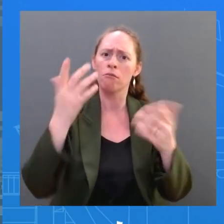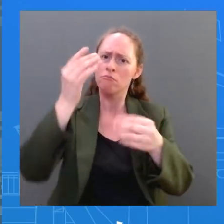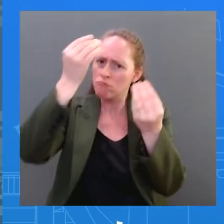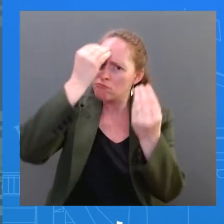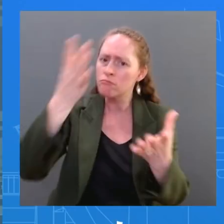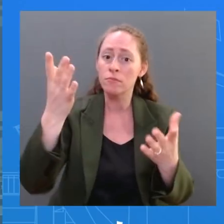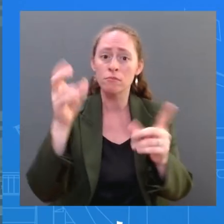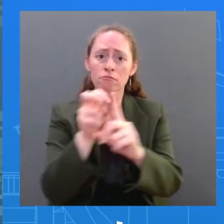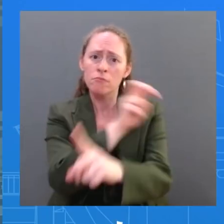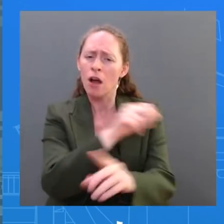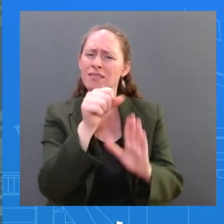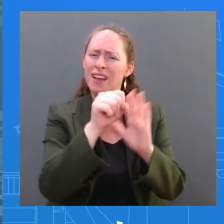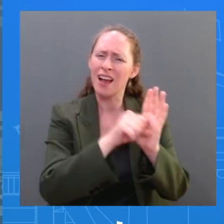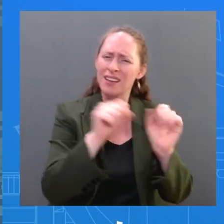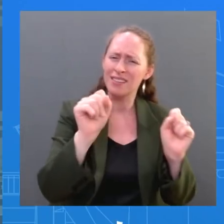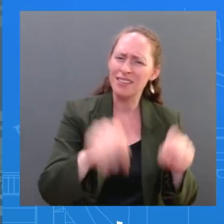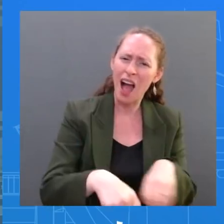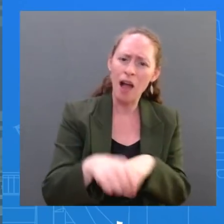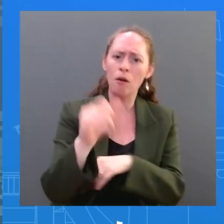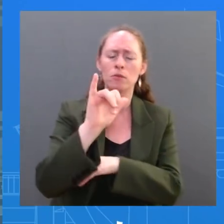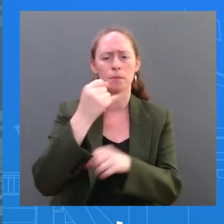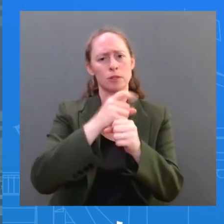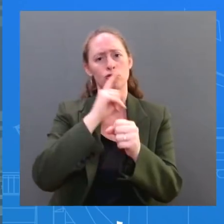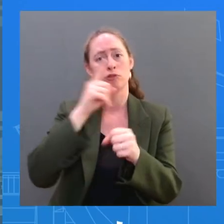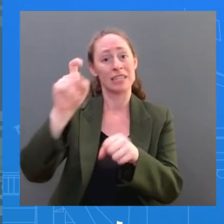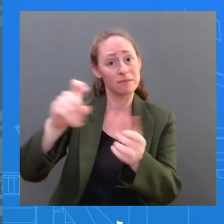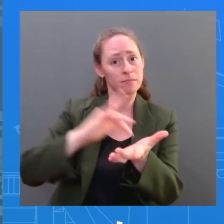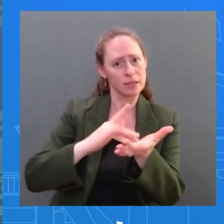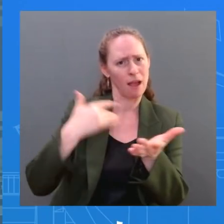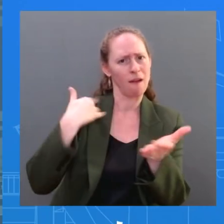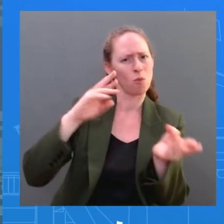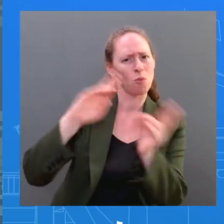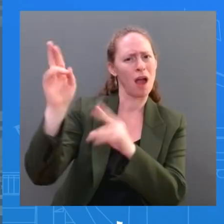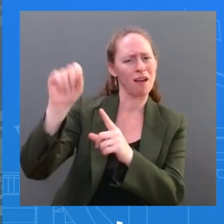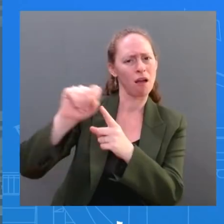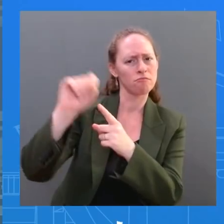because the FDA has already spoken, 20 years ago, that this is a safe and effective drug.